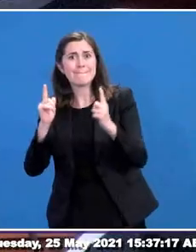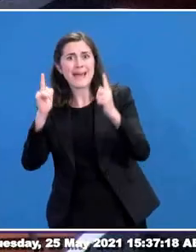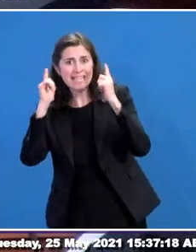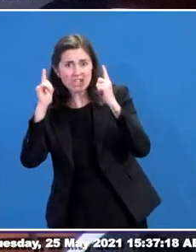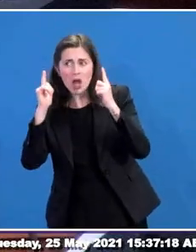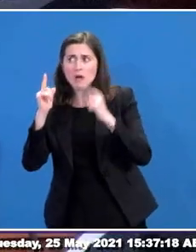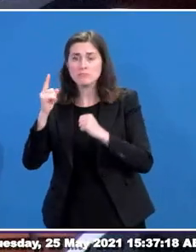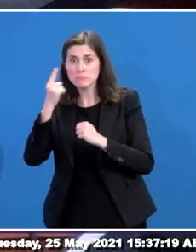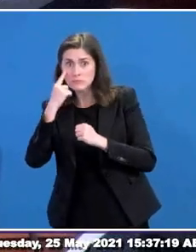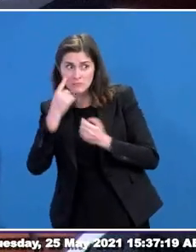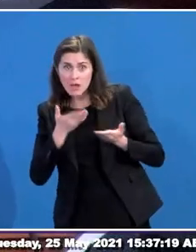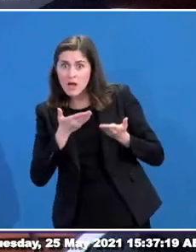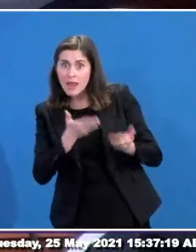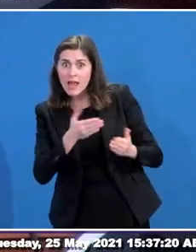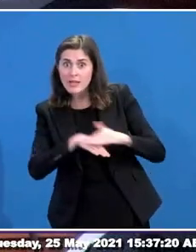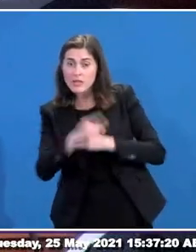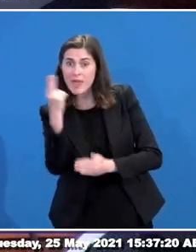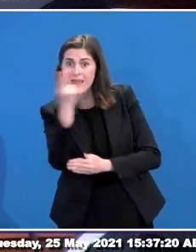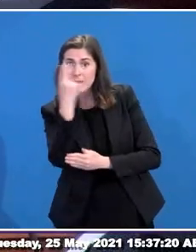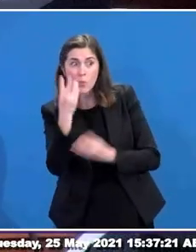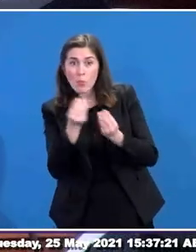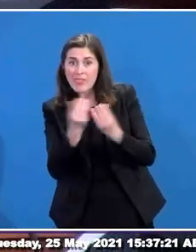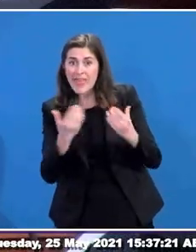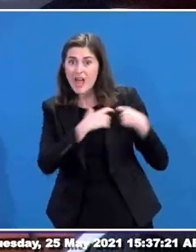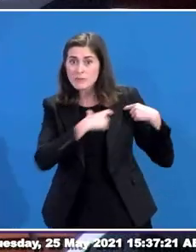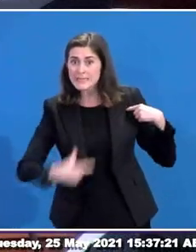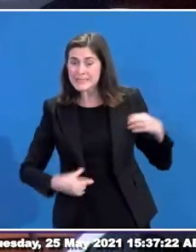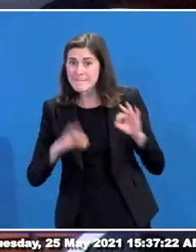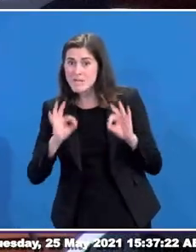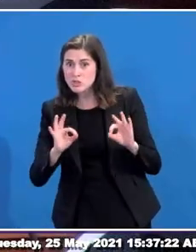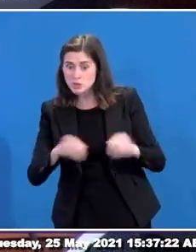However, the question needs to be asked as to why there was no buckle